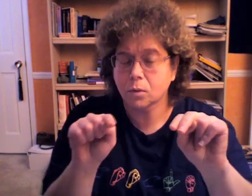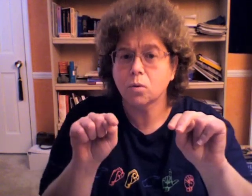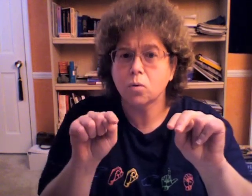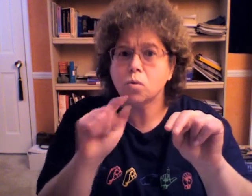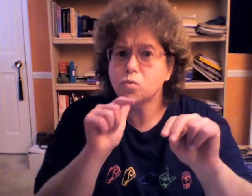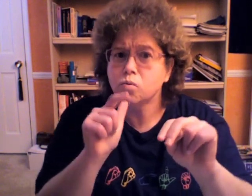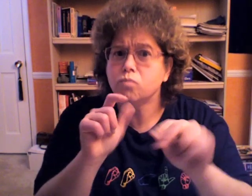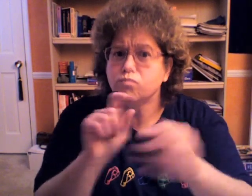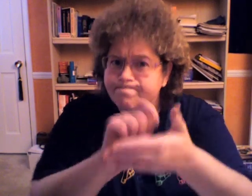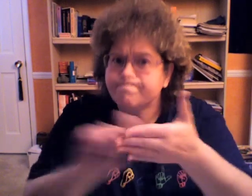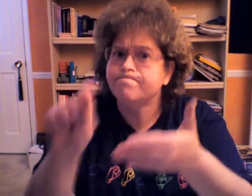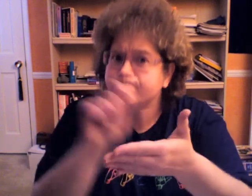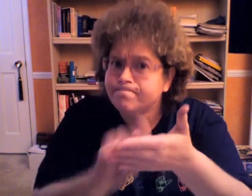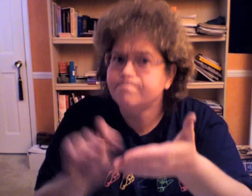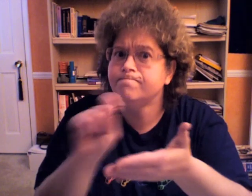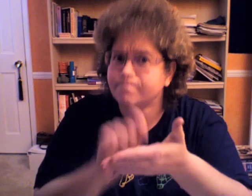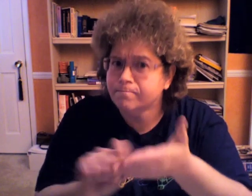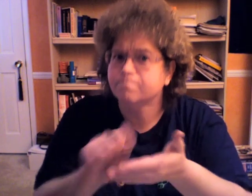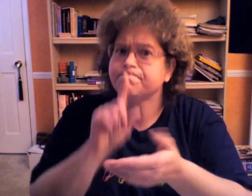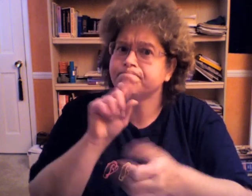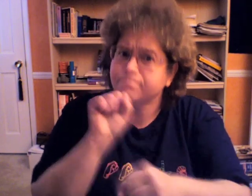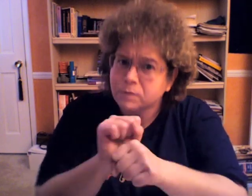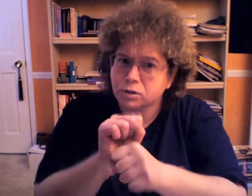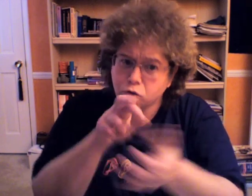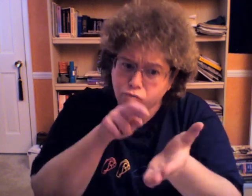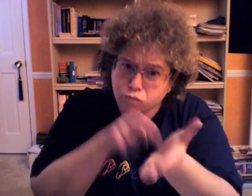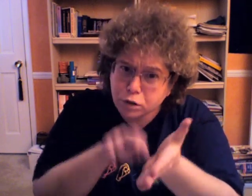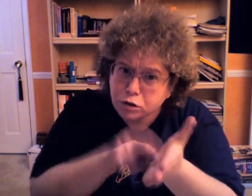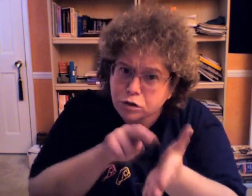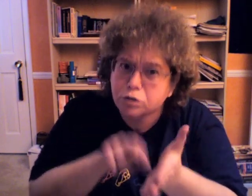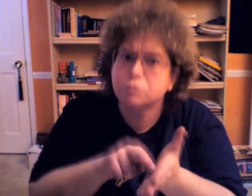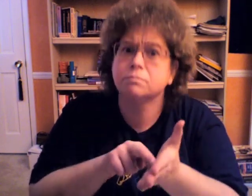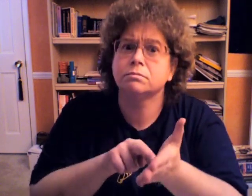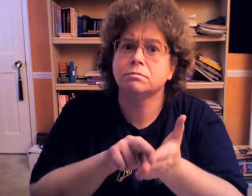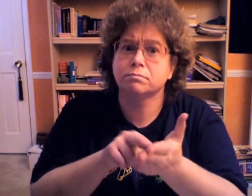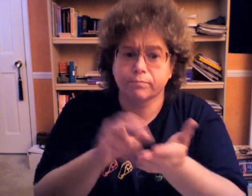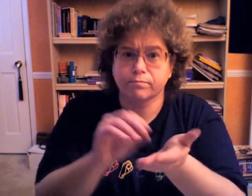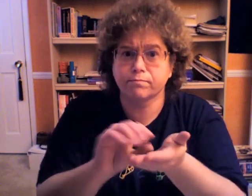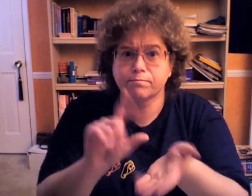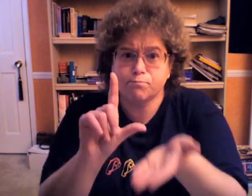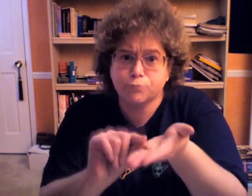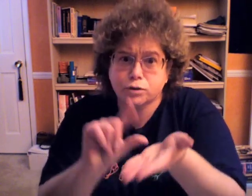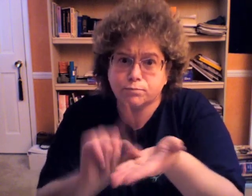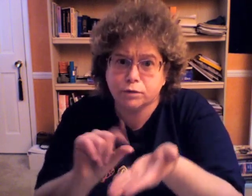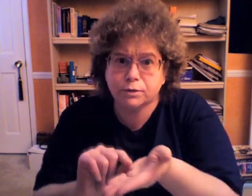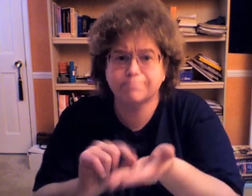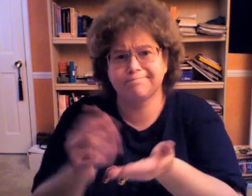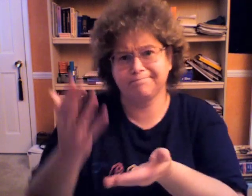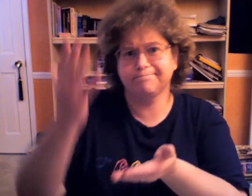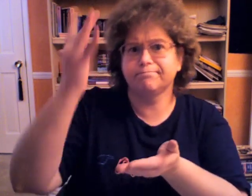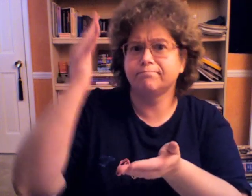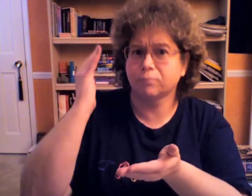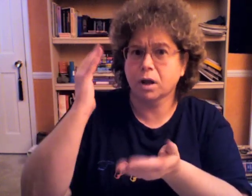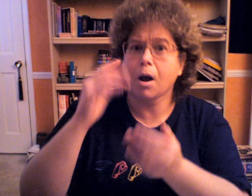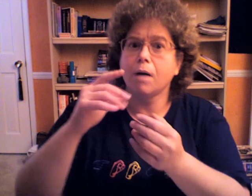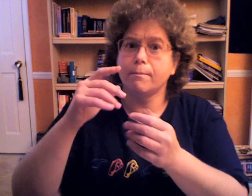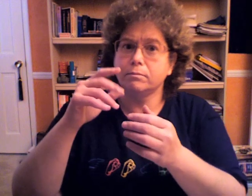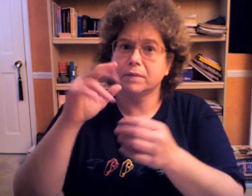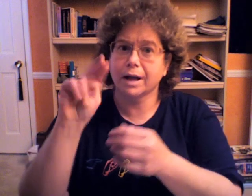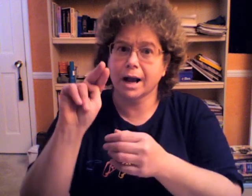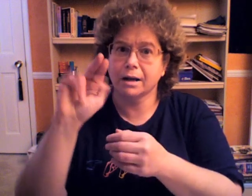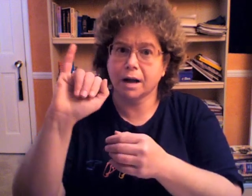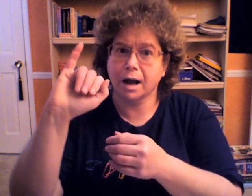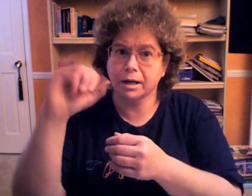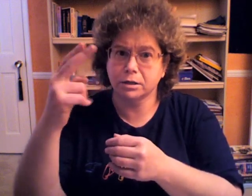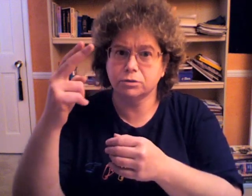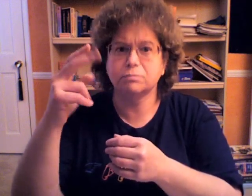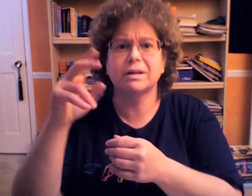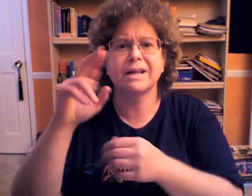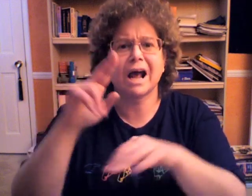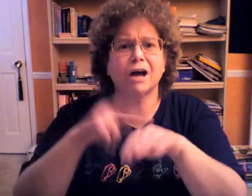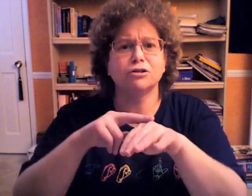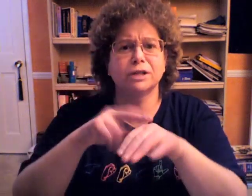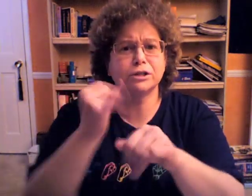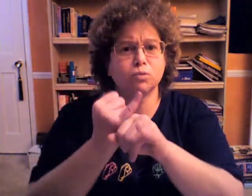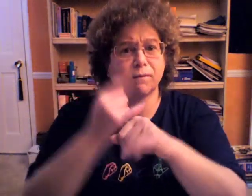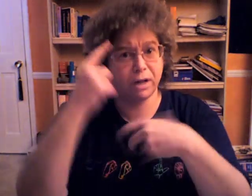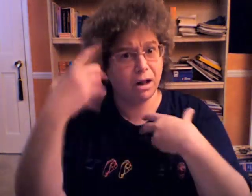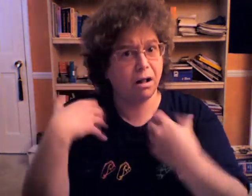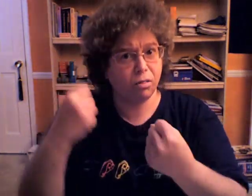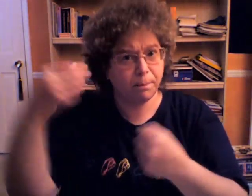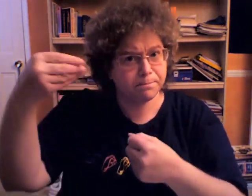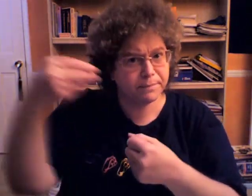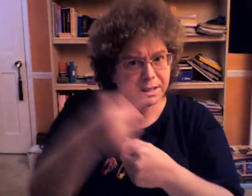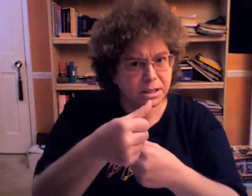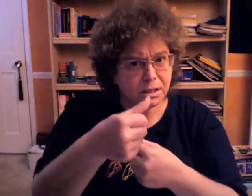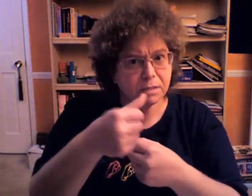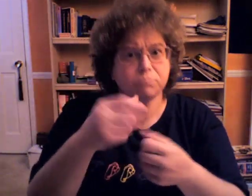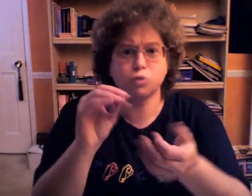have written and published research papers that were financially supported by the National Institute of Health (NIH).